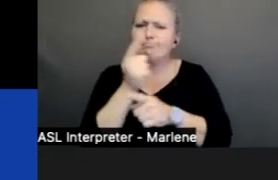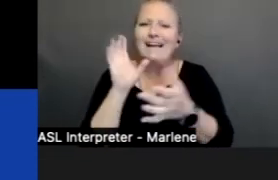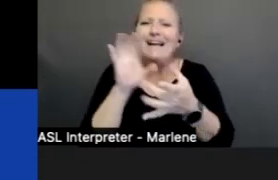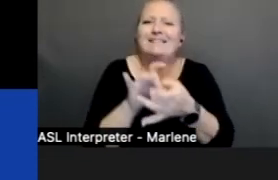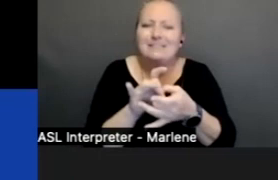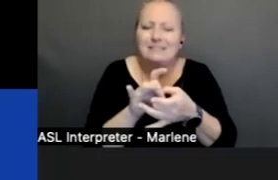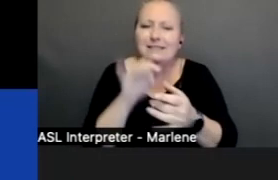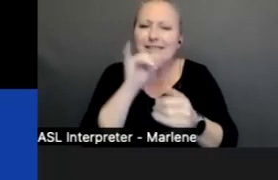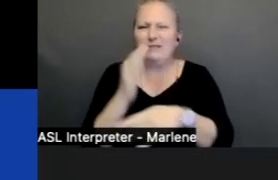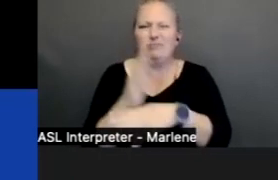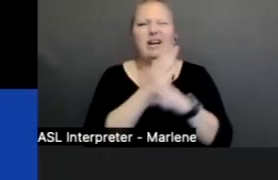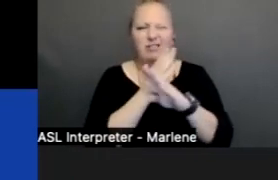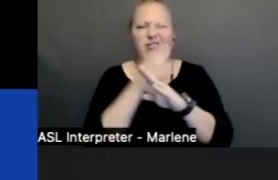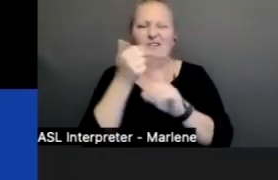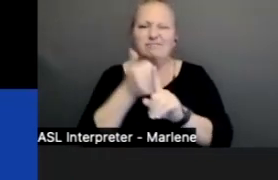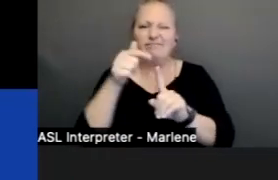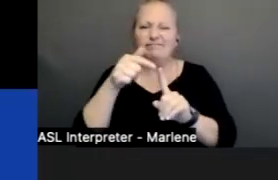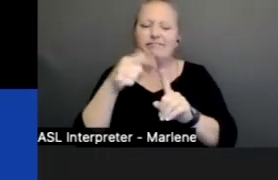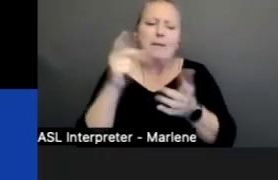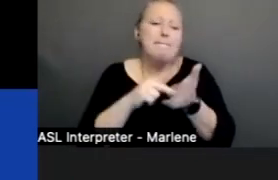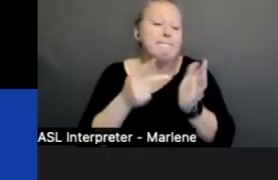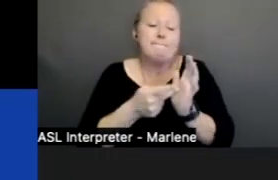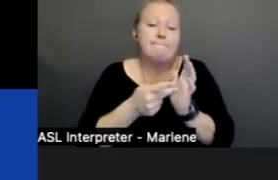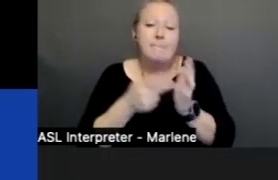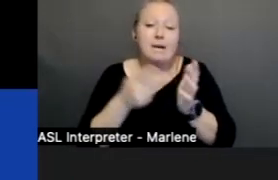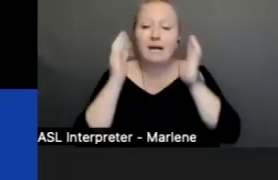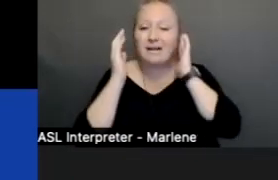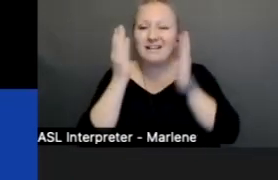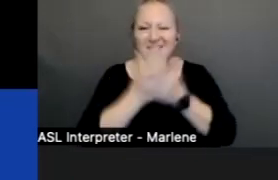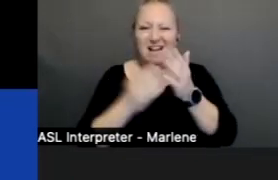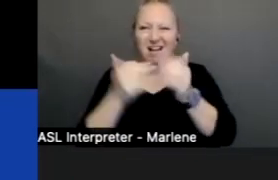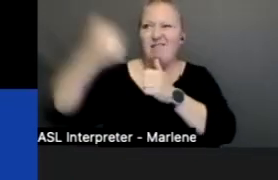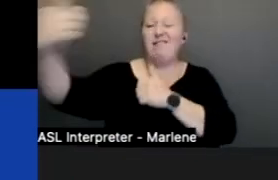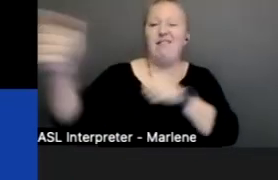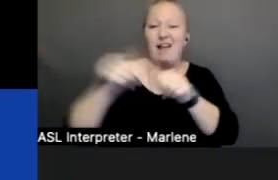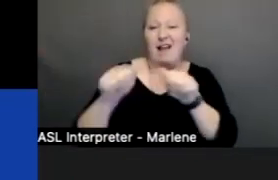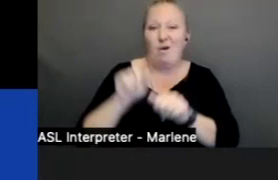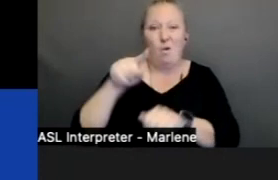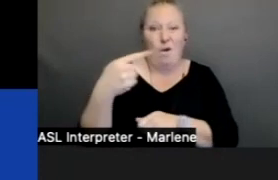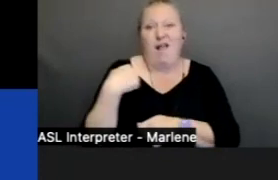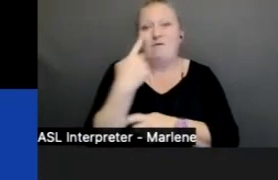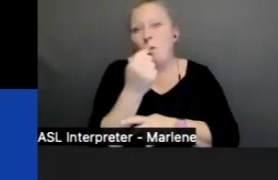is a barrier. So this means like some rural areas only have one to two providers. Some